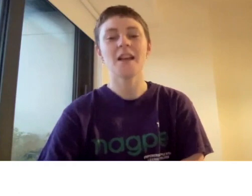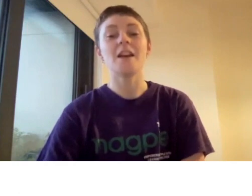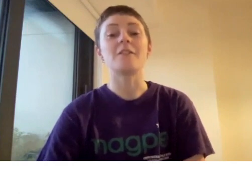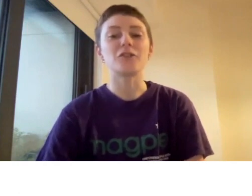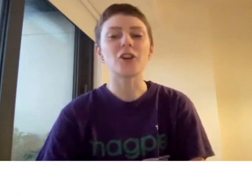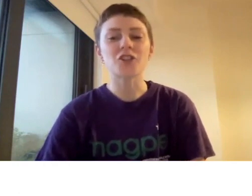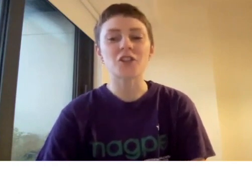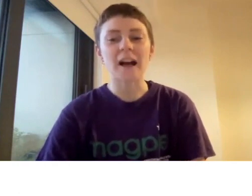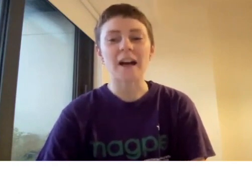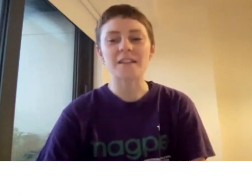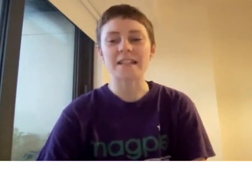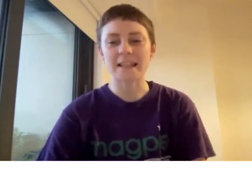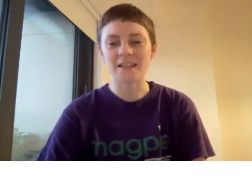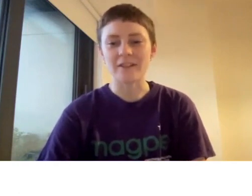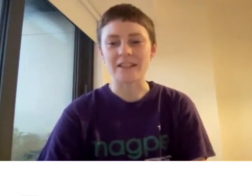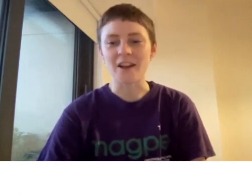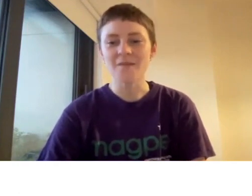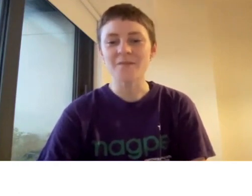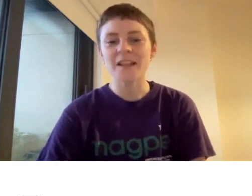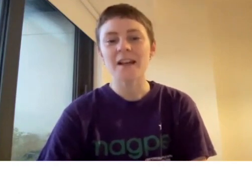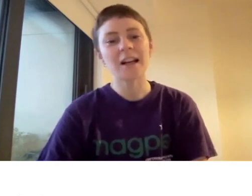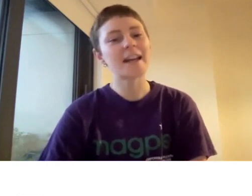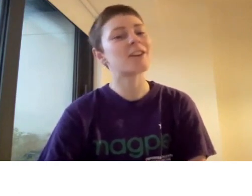if you're not sure how to send the video click on